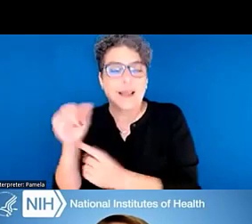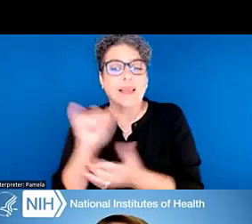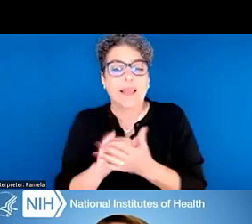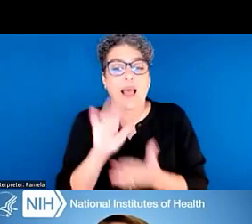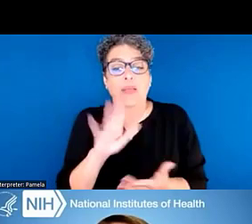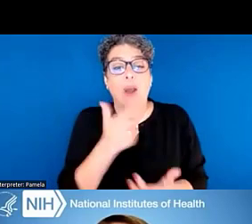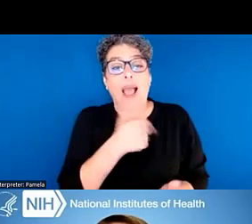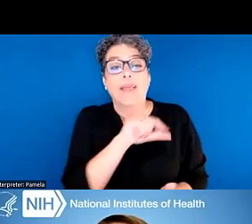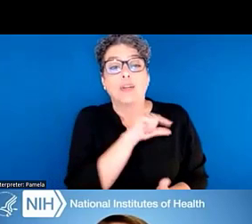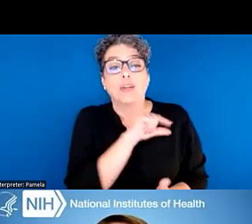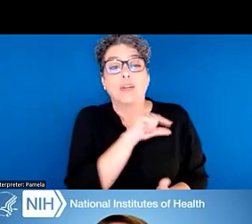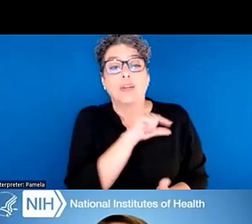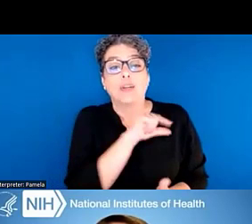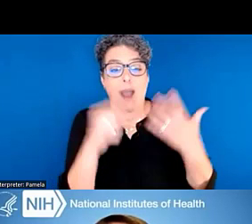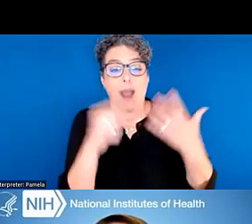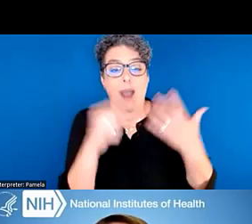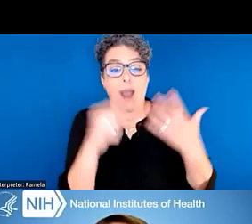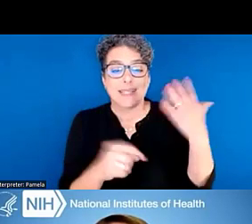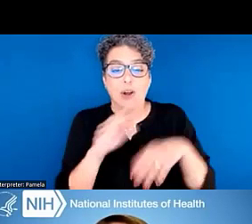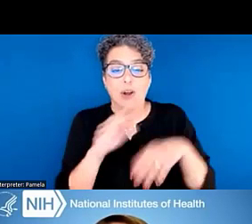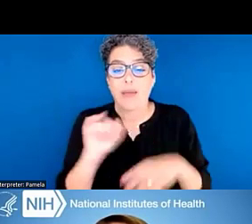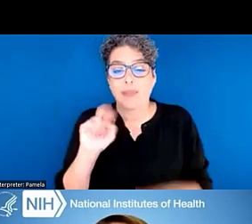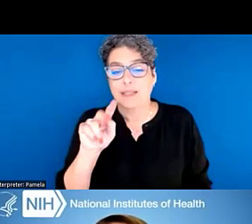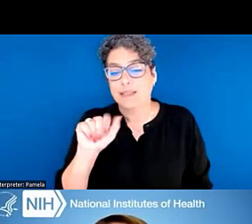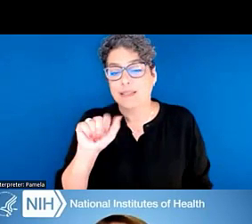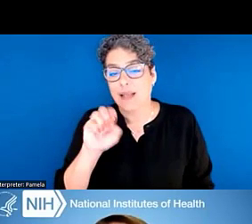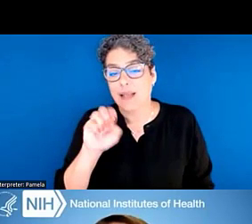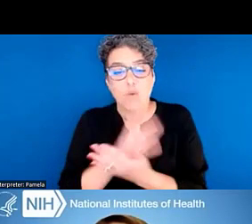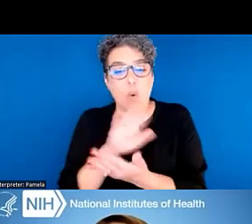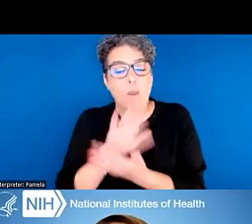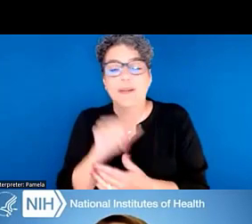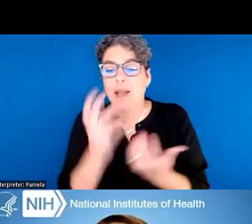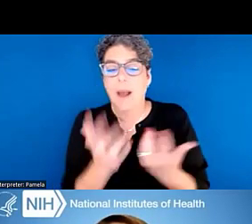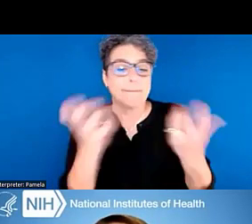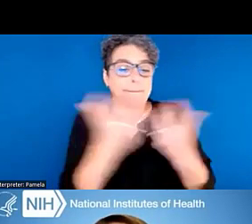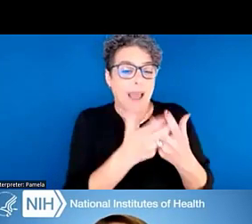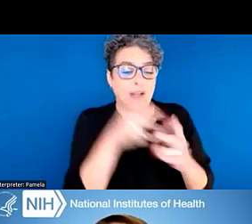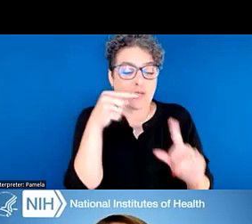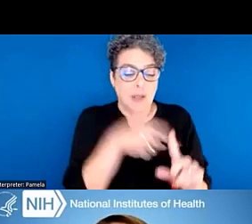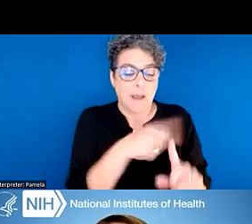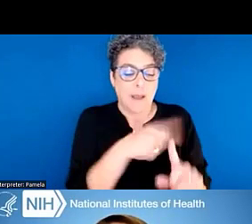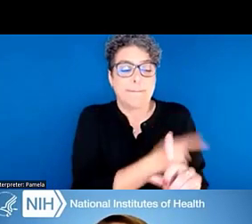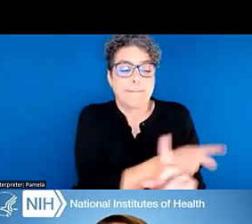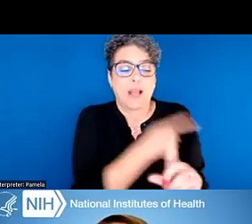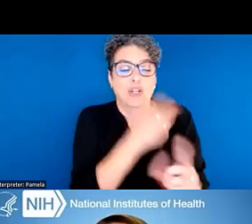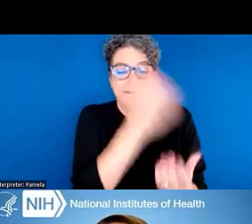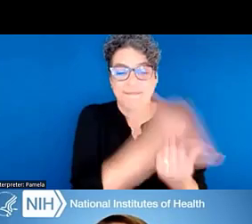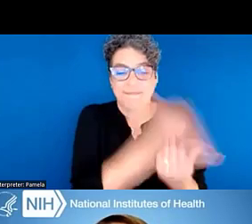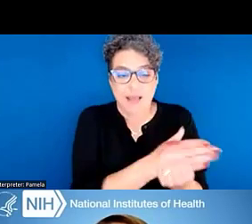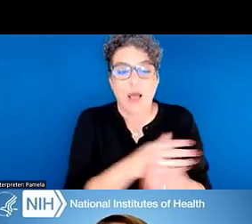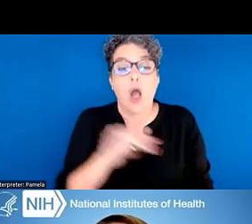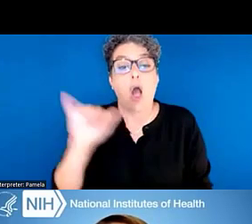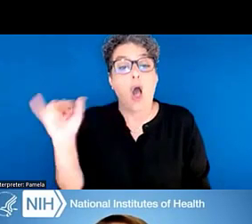does not appear to match that in the patient's clinical file. They also found several instances